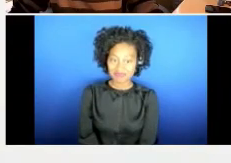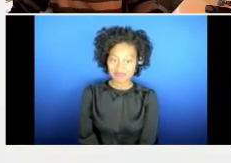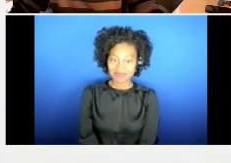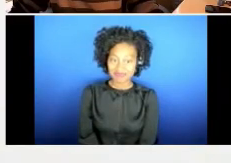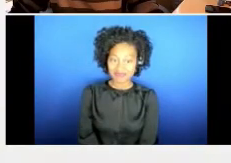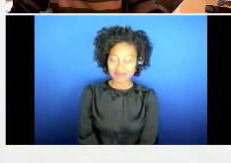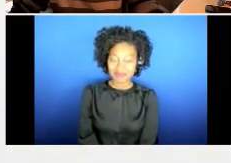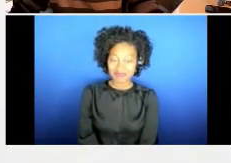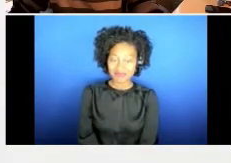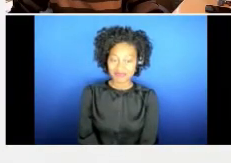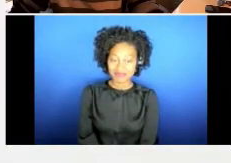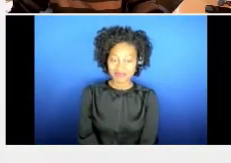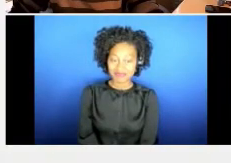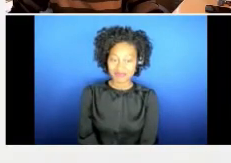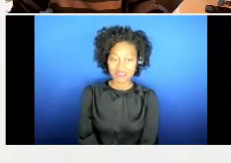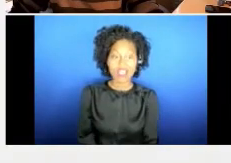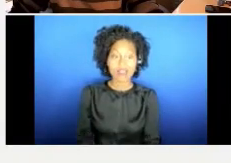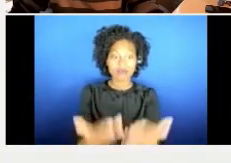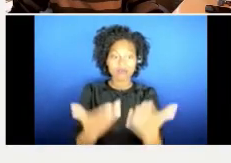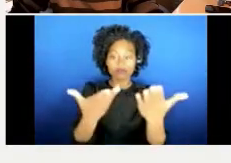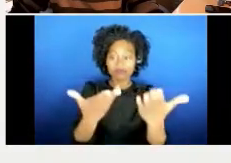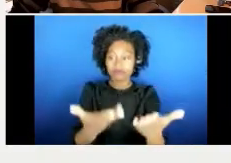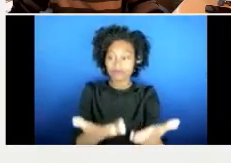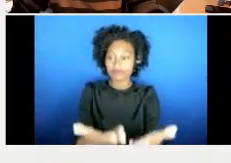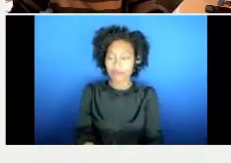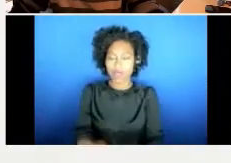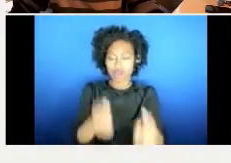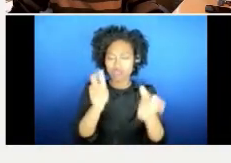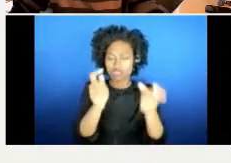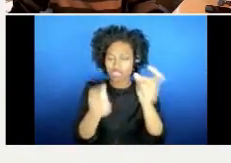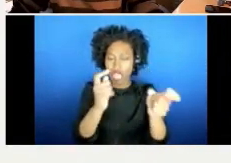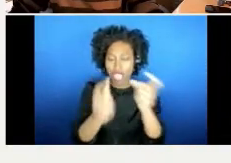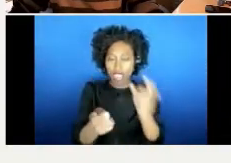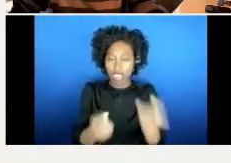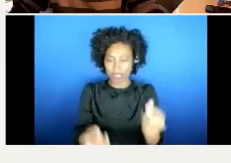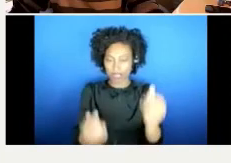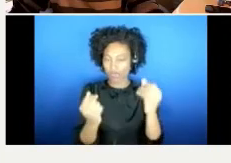All of the changes I made, they're in here. And this